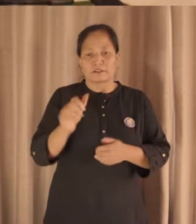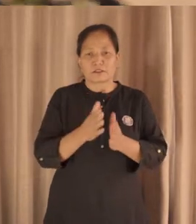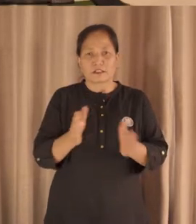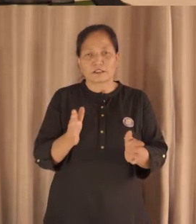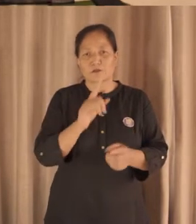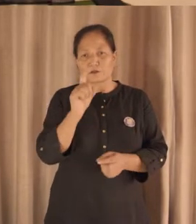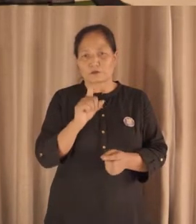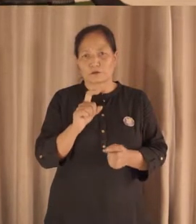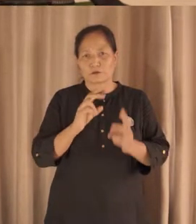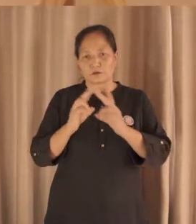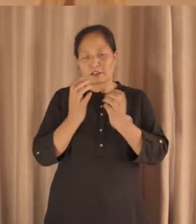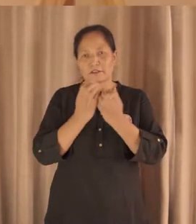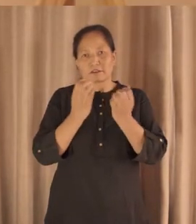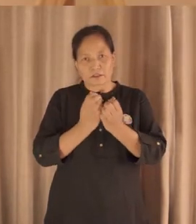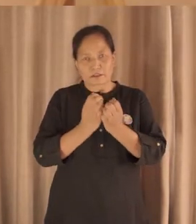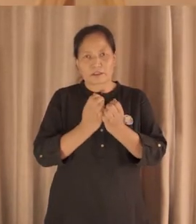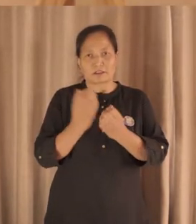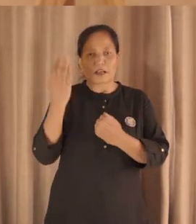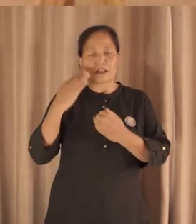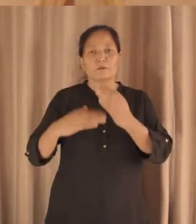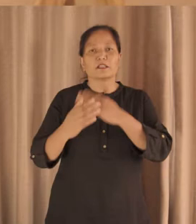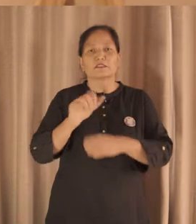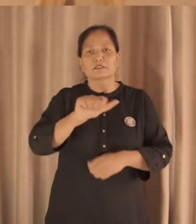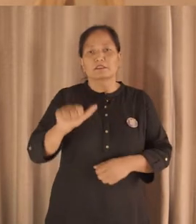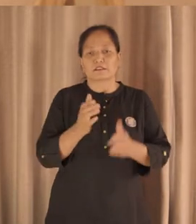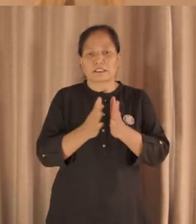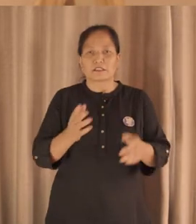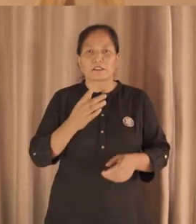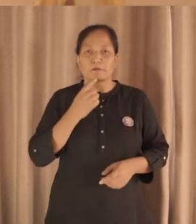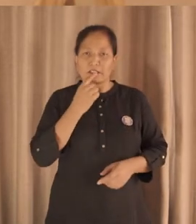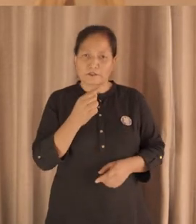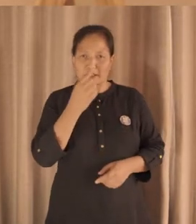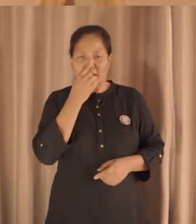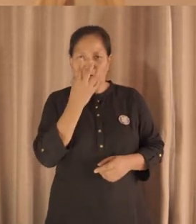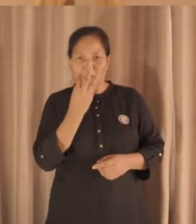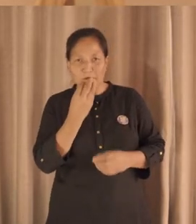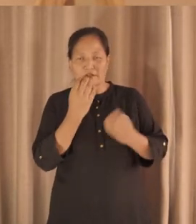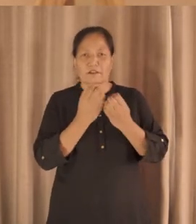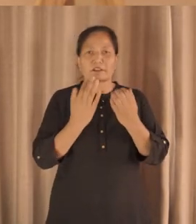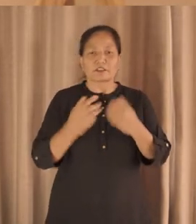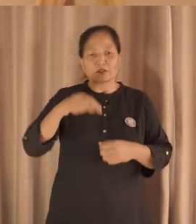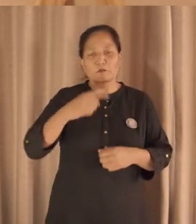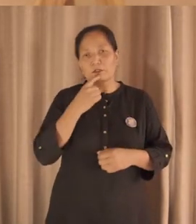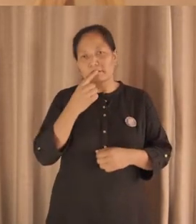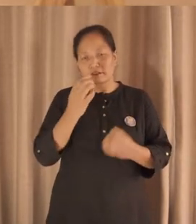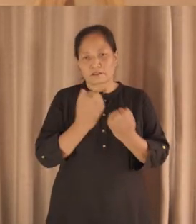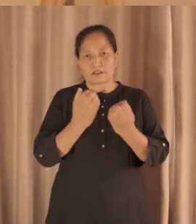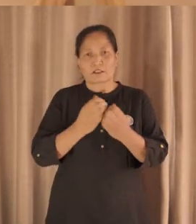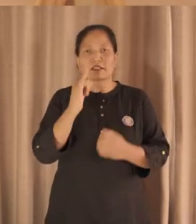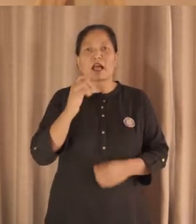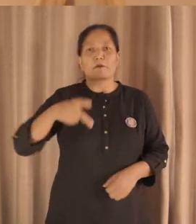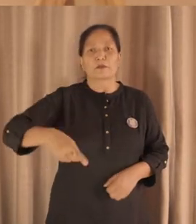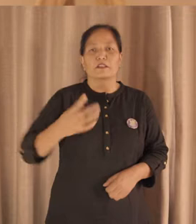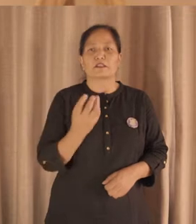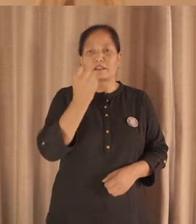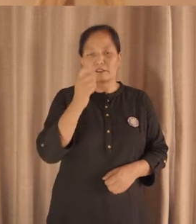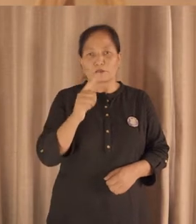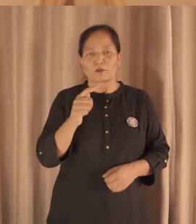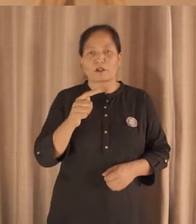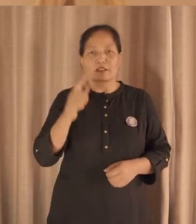that, what is IP rights and why is it important to learn about IP rights? How important is